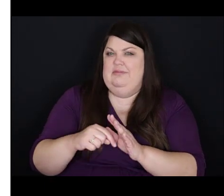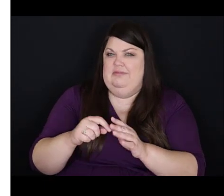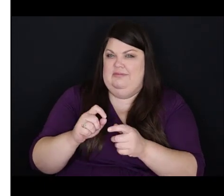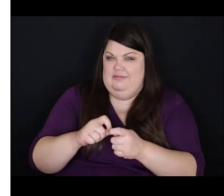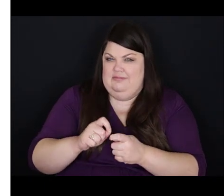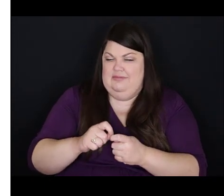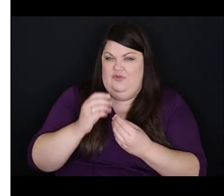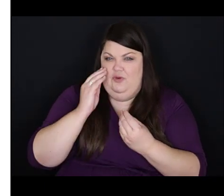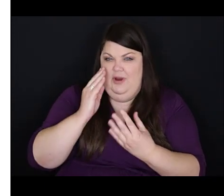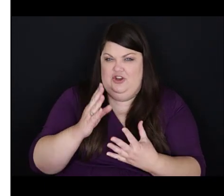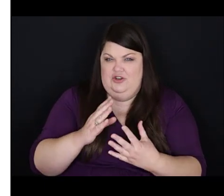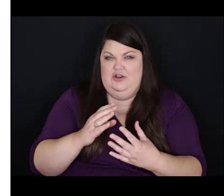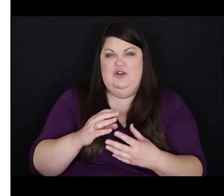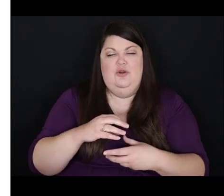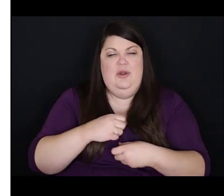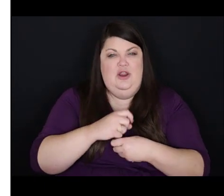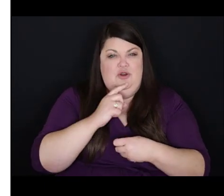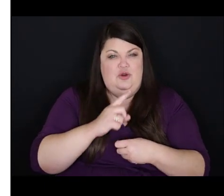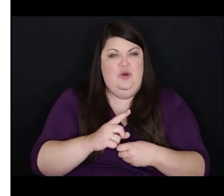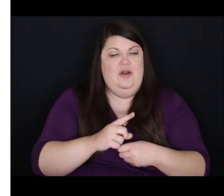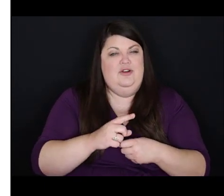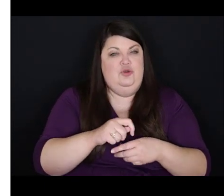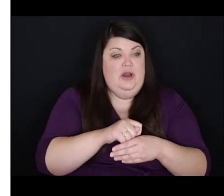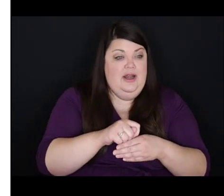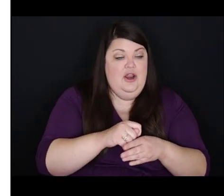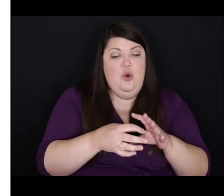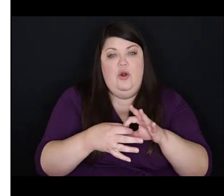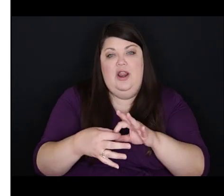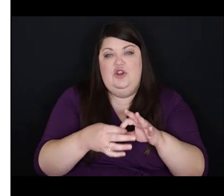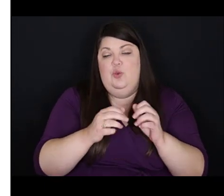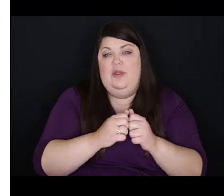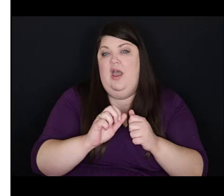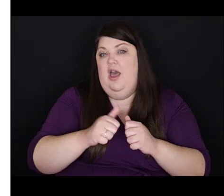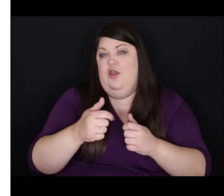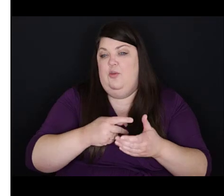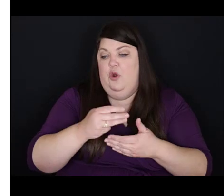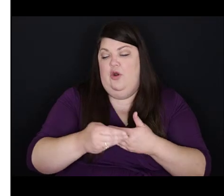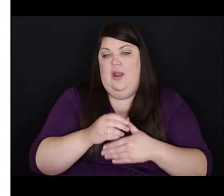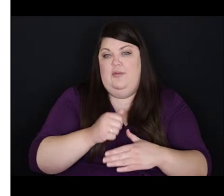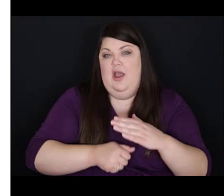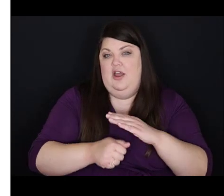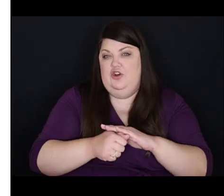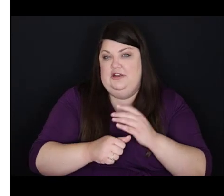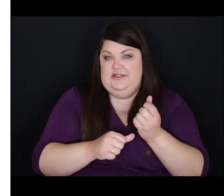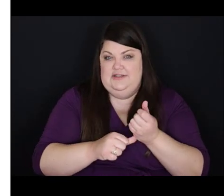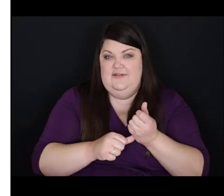training in coordination with other programs under the Assistive Technology Act of 1998.